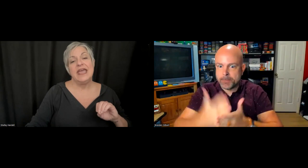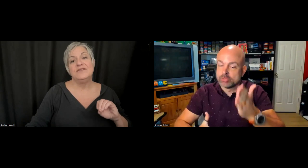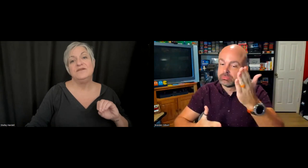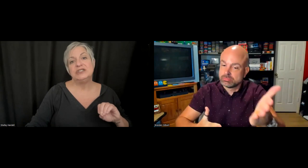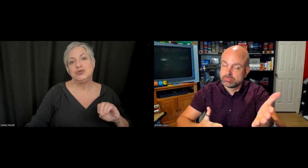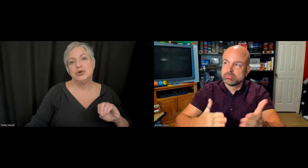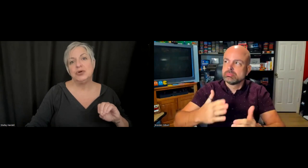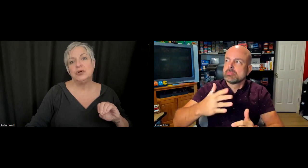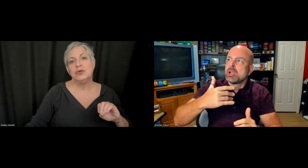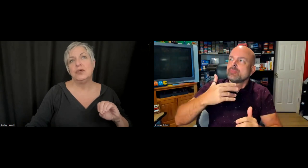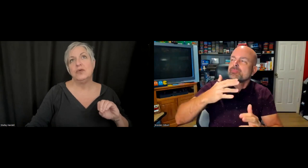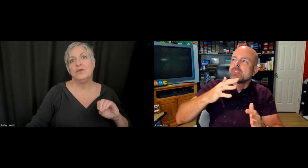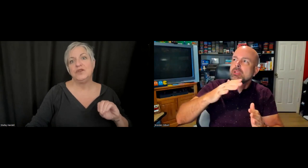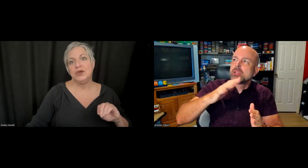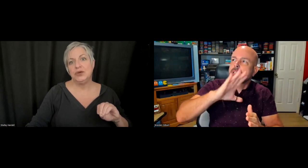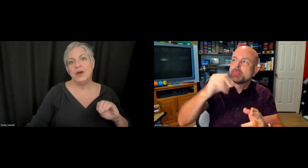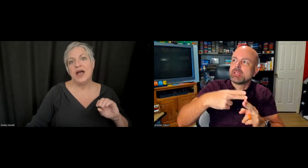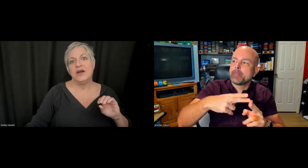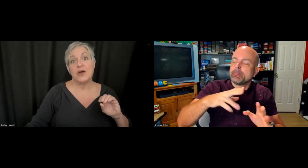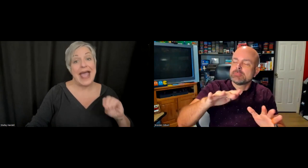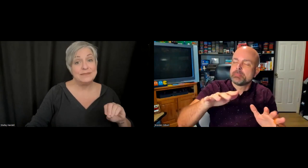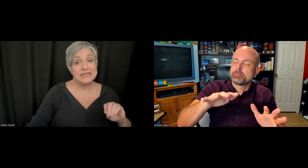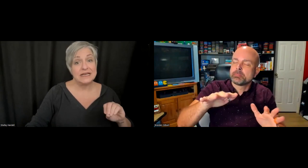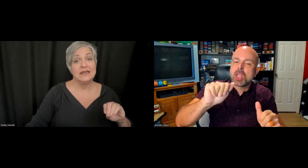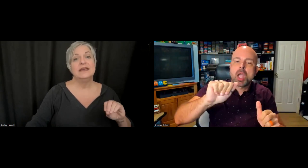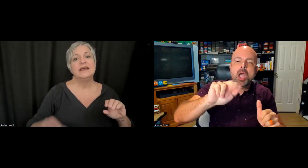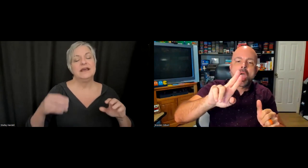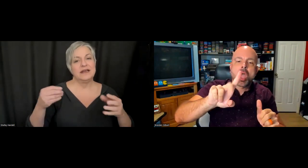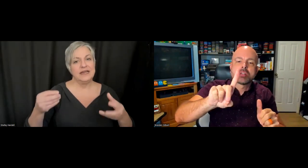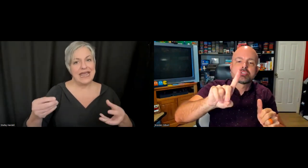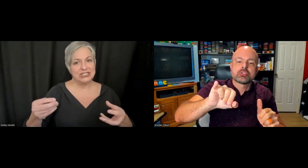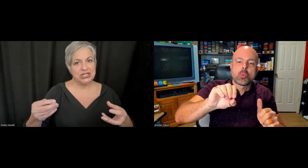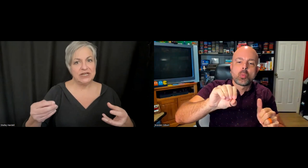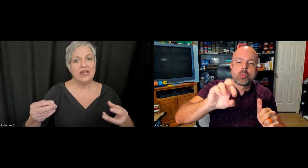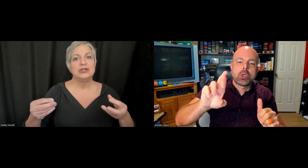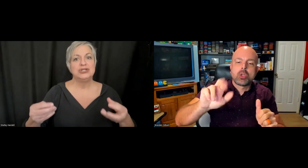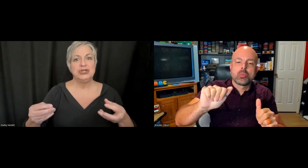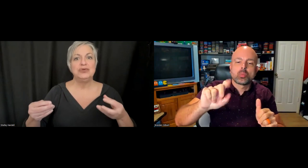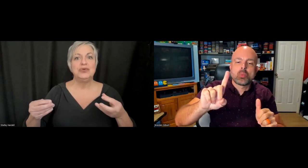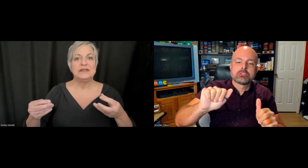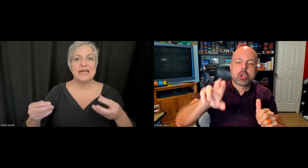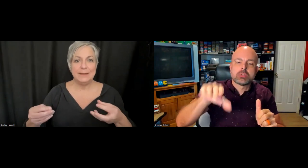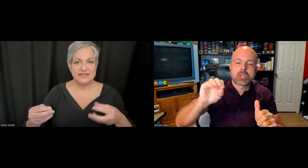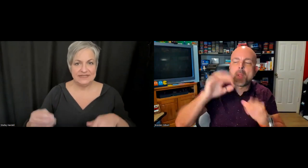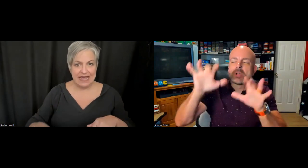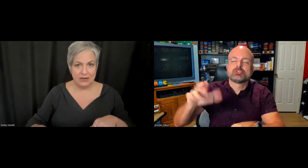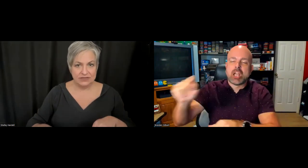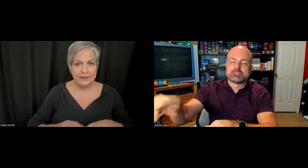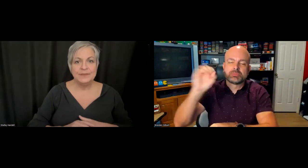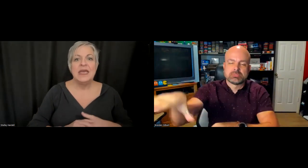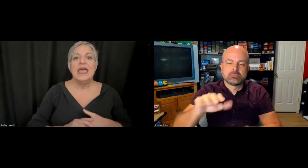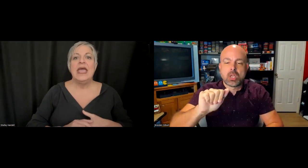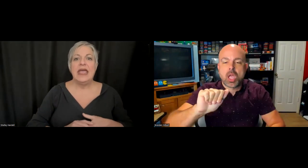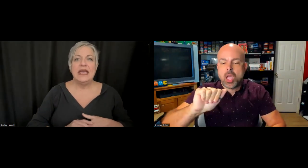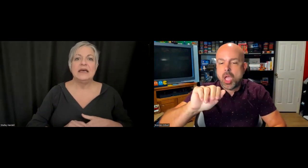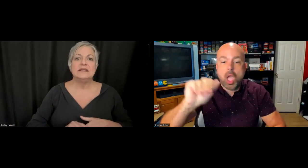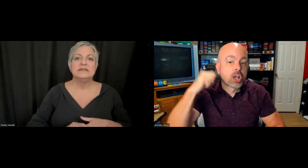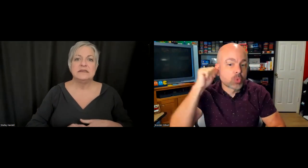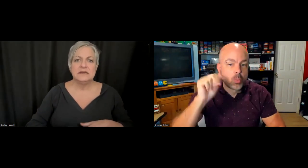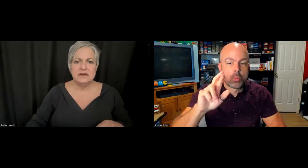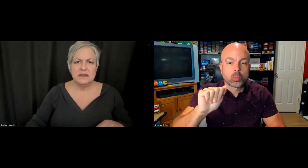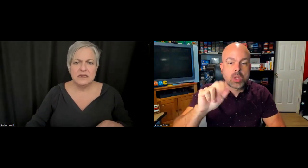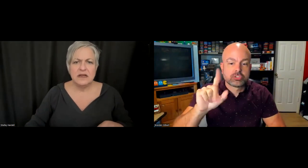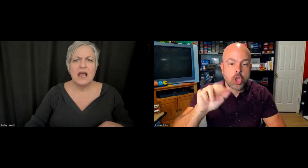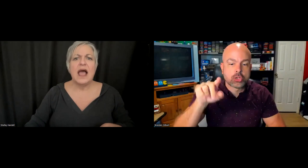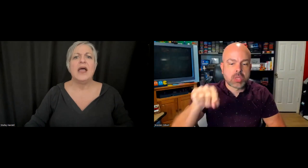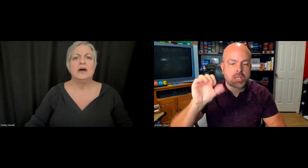a visual view, a haptic connection to types of sound. I